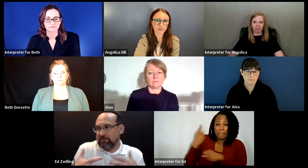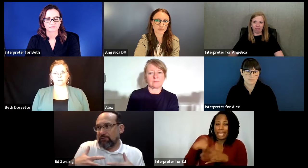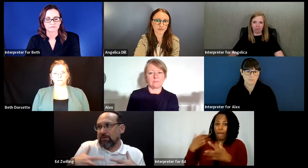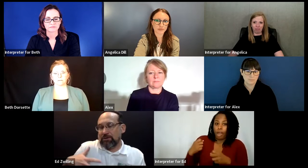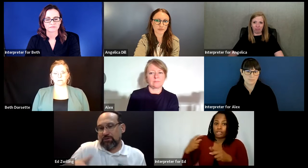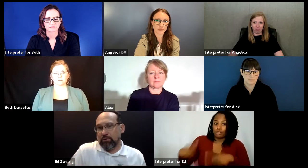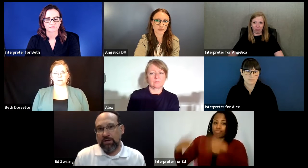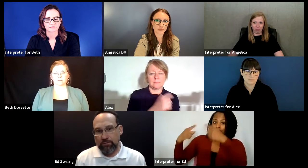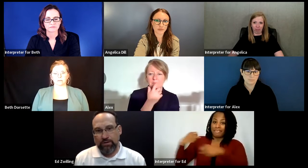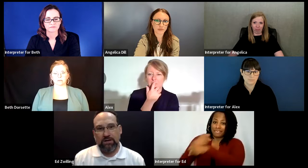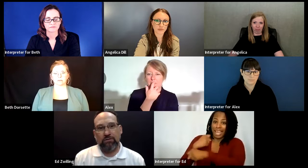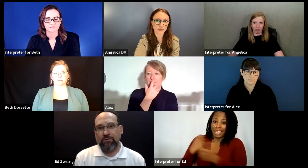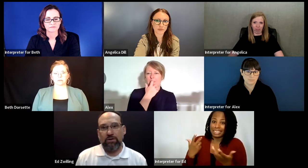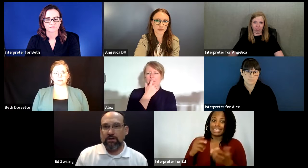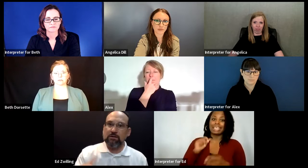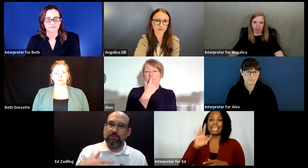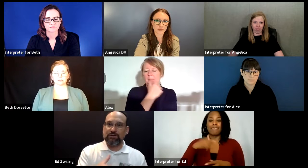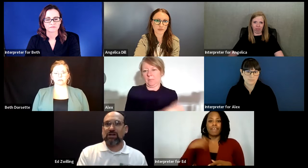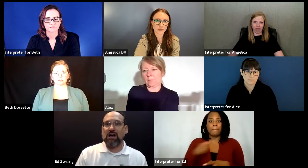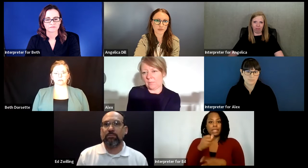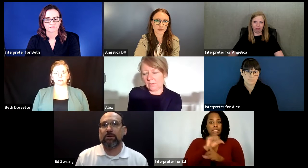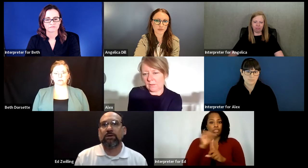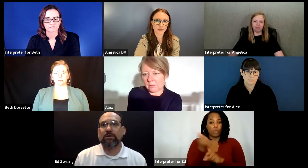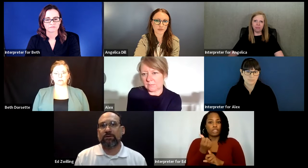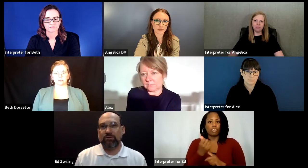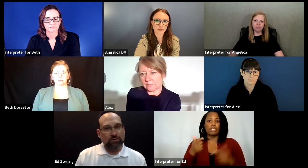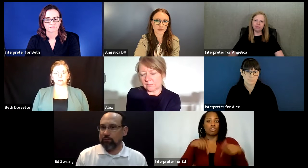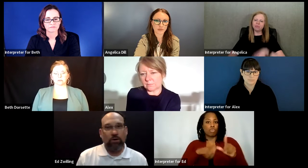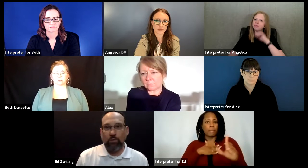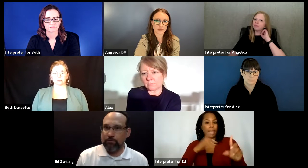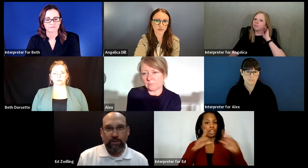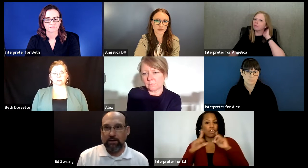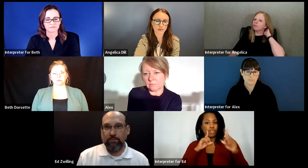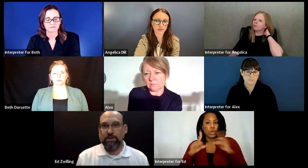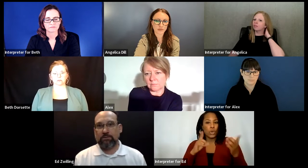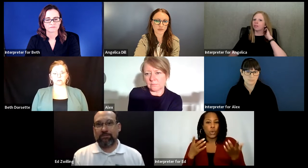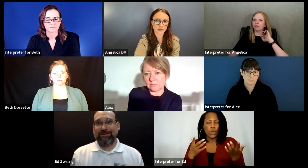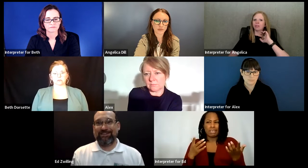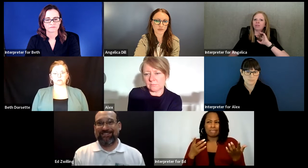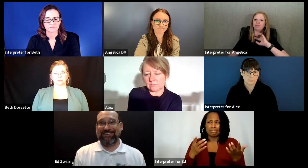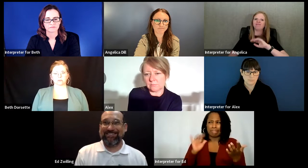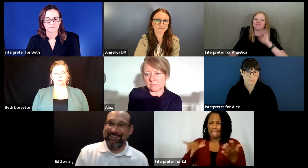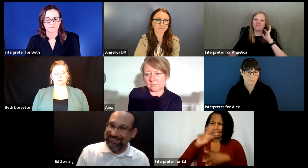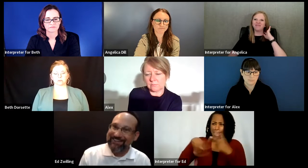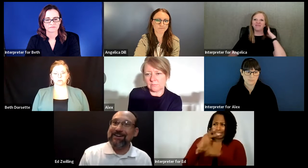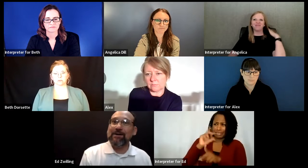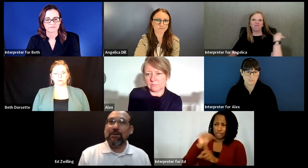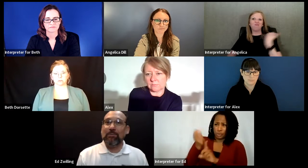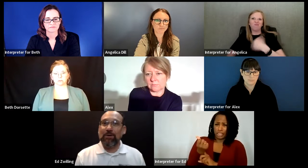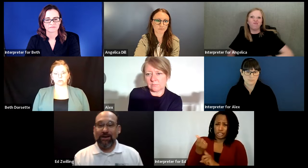that you feel that you're put in when you're interviewing for the job, do you even want to work for that company? (Chuckles).